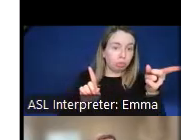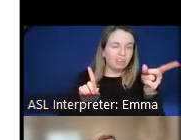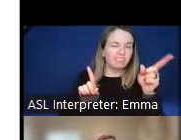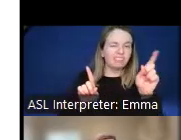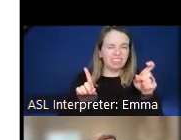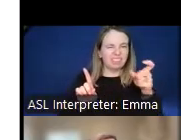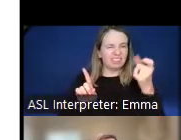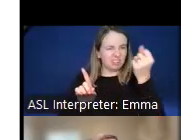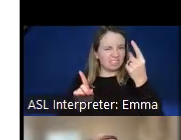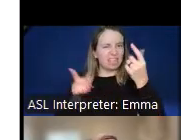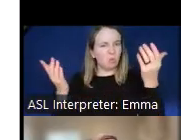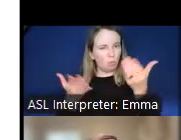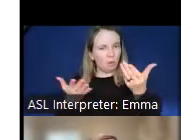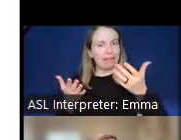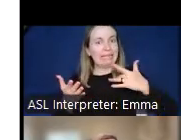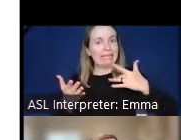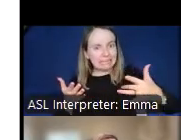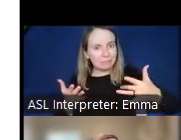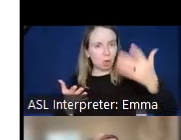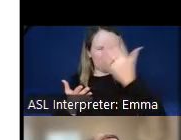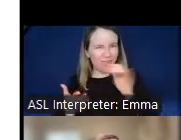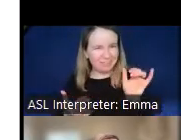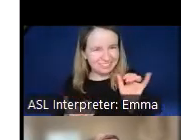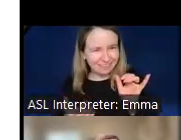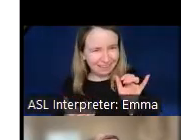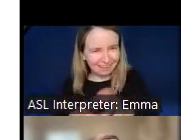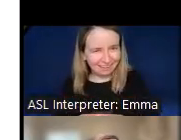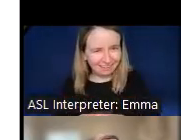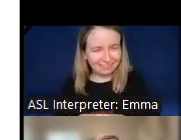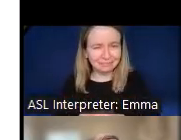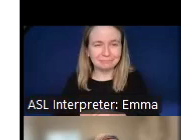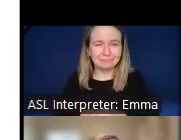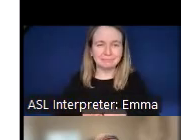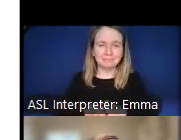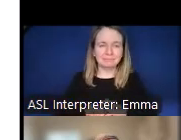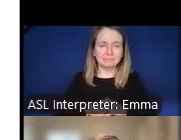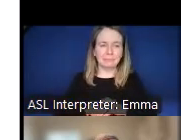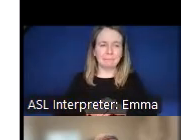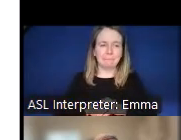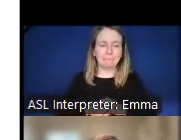understanding of what is typical. So my talk today is